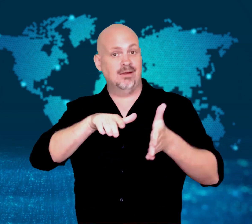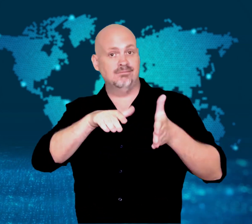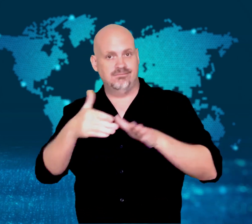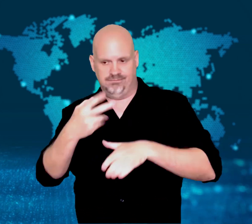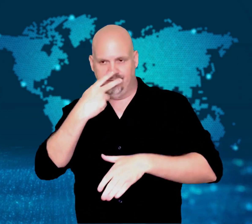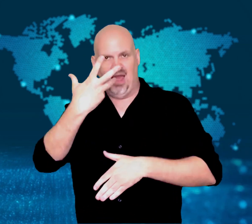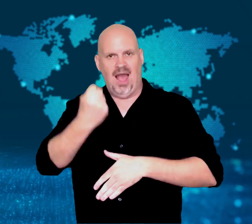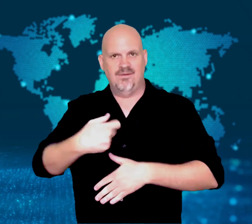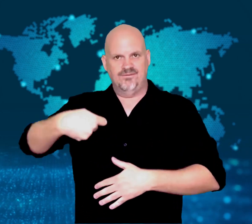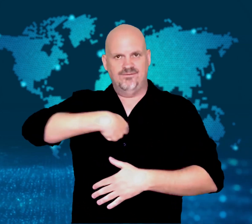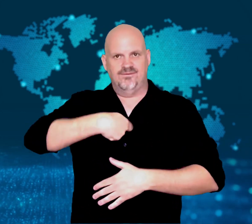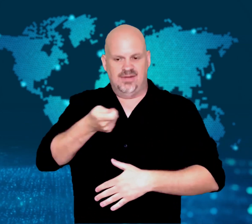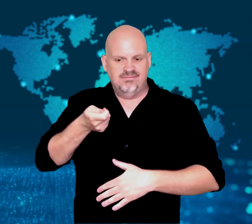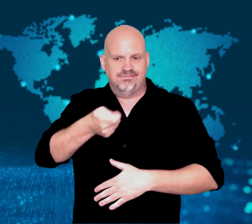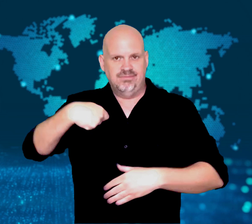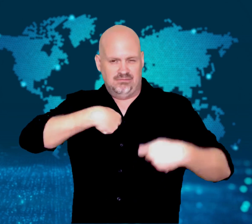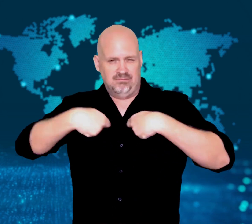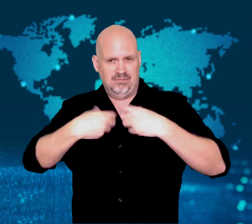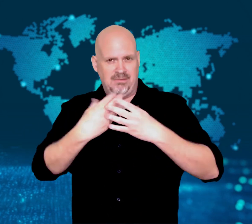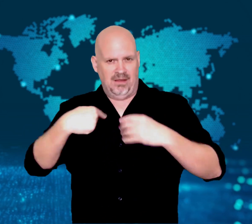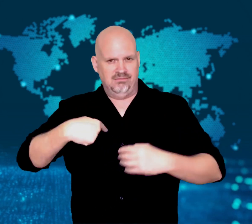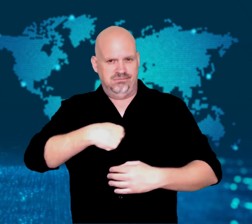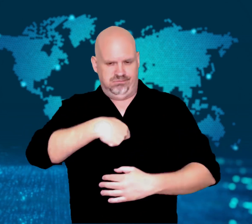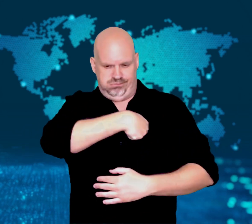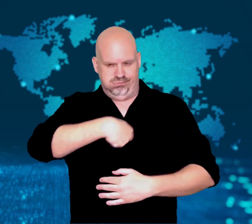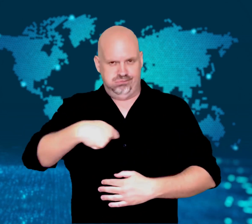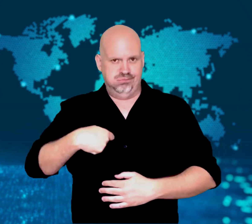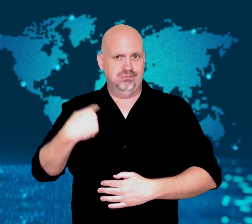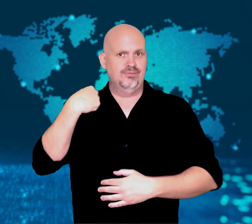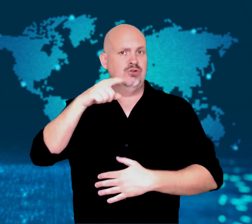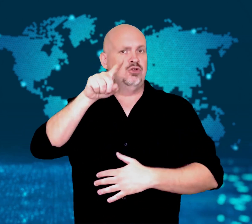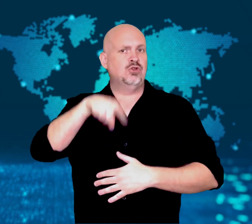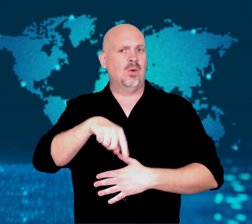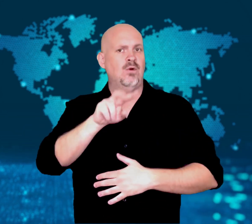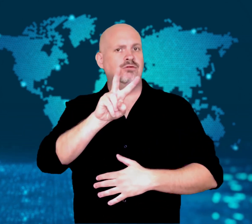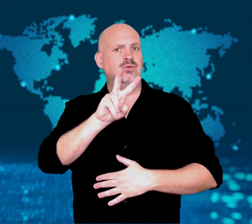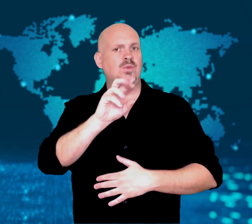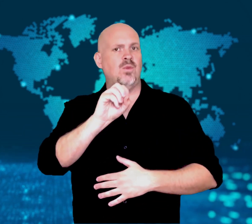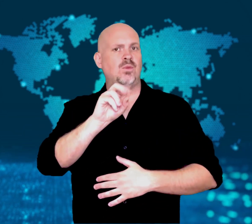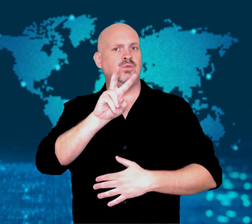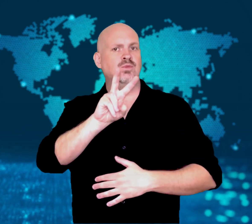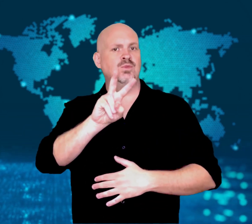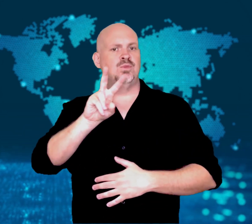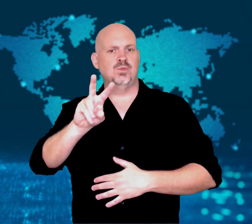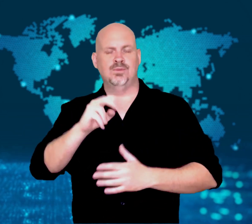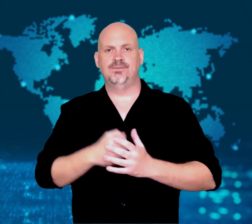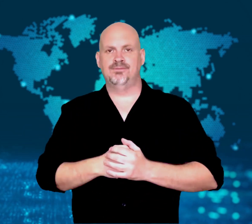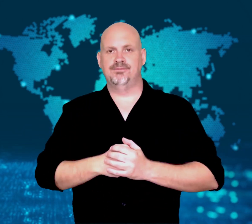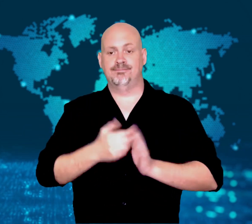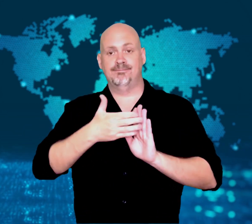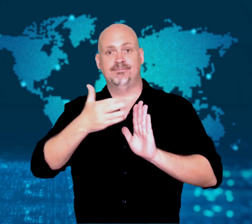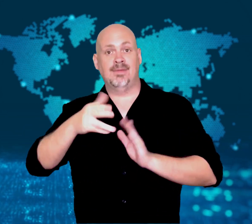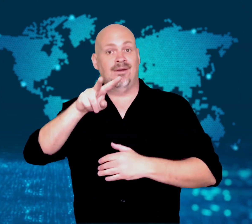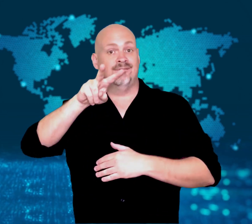In February, Alexander Tyulakov, Gazprom's top executive,